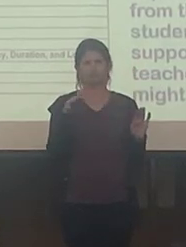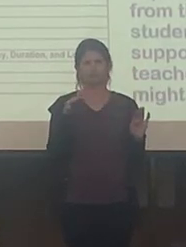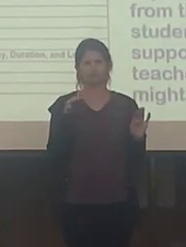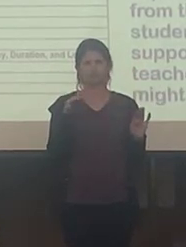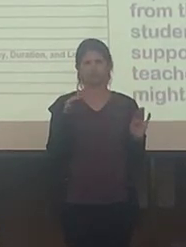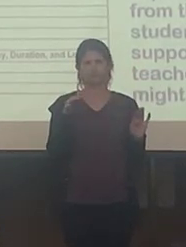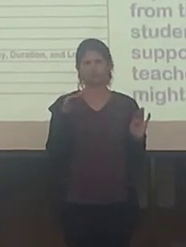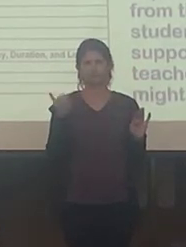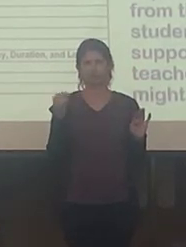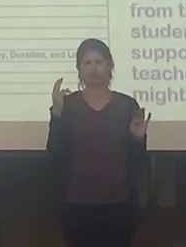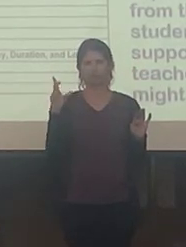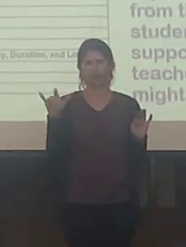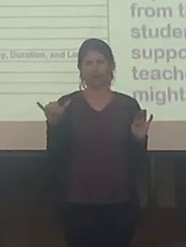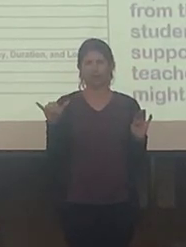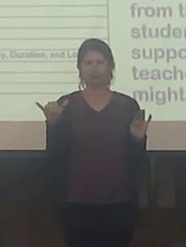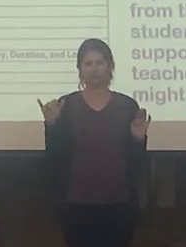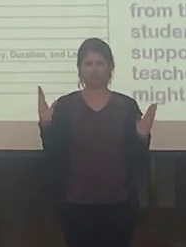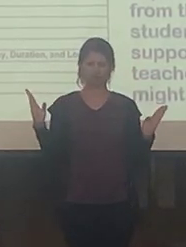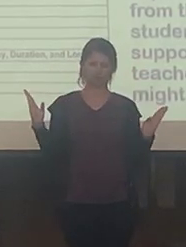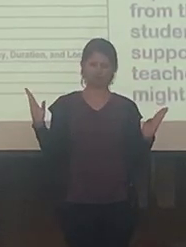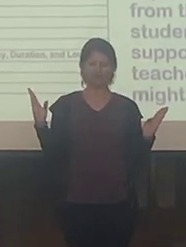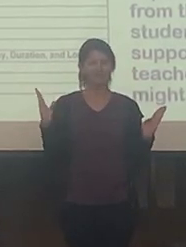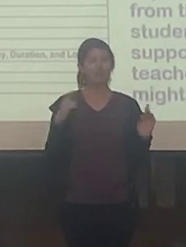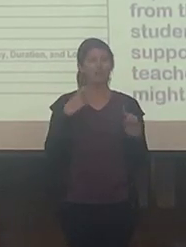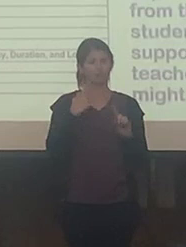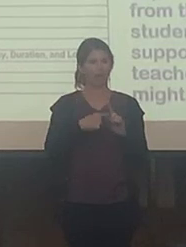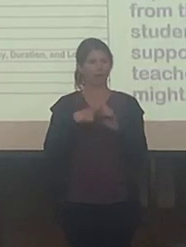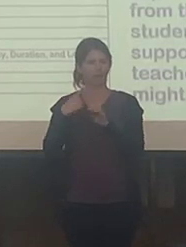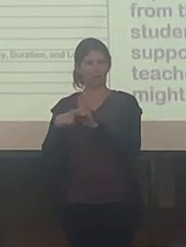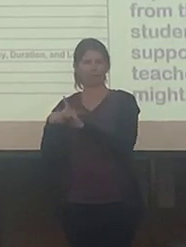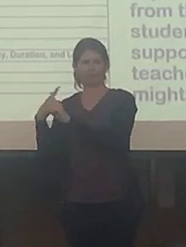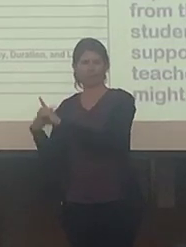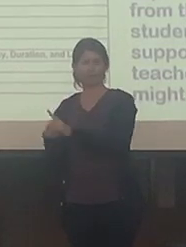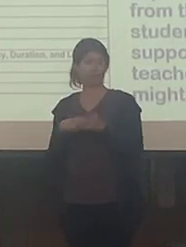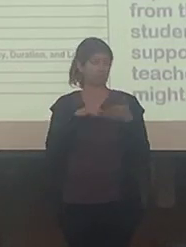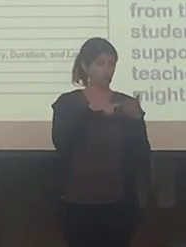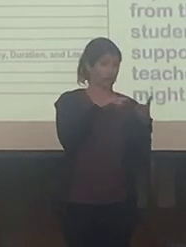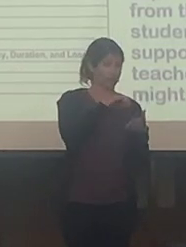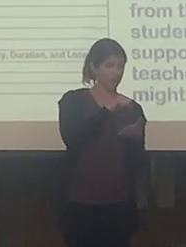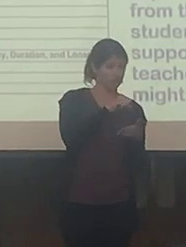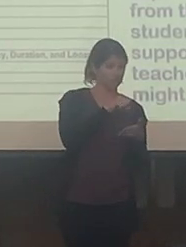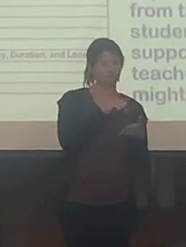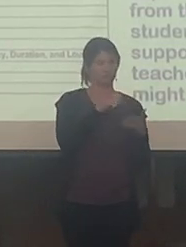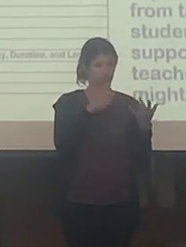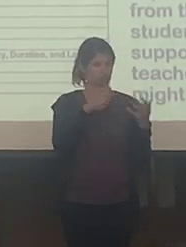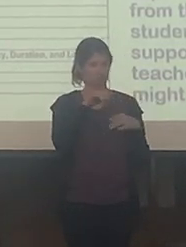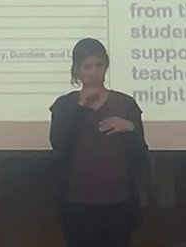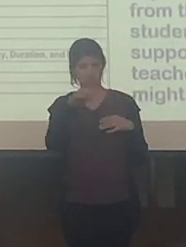july or every single month of the year did you check for the check so i'm not saying you're